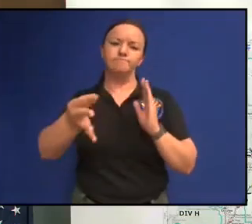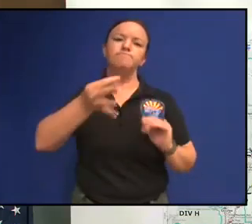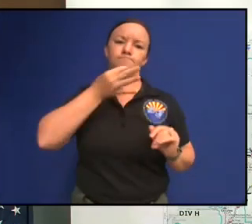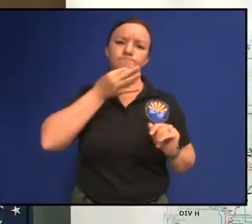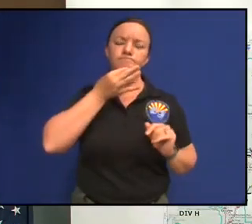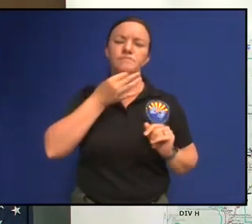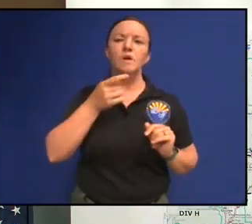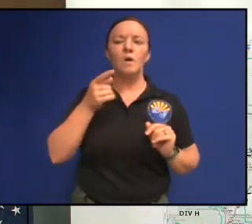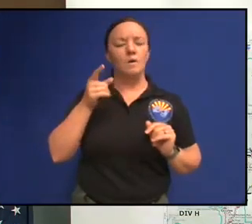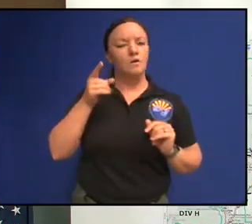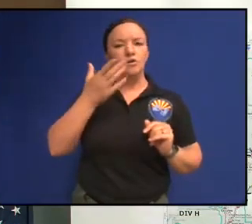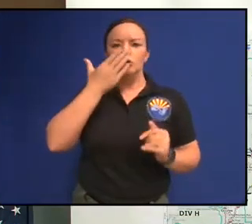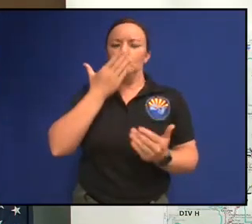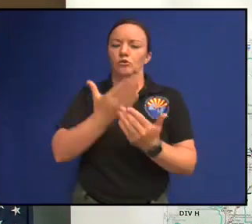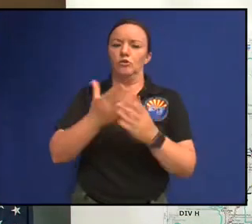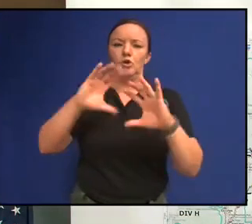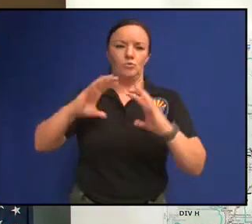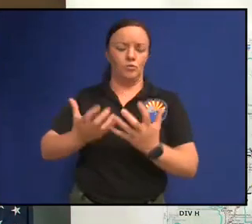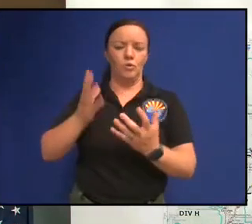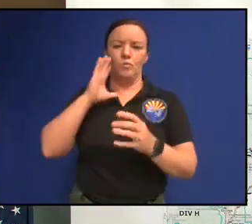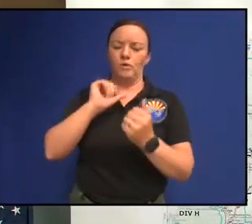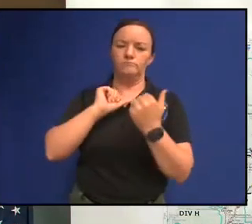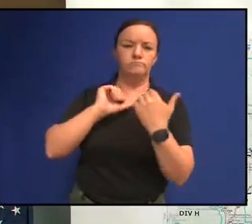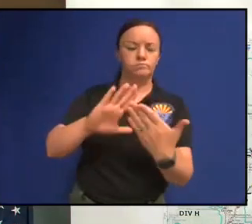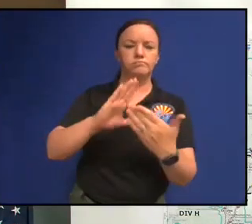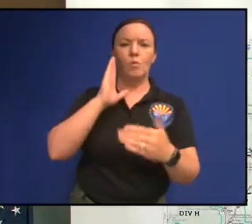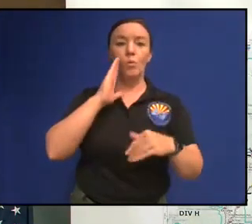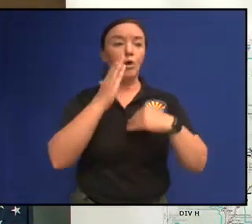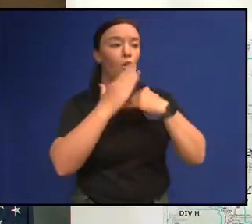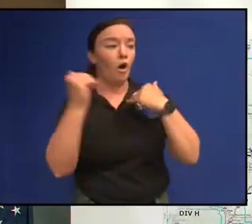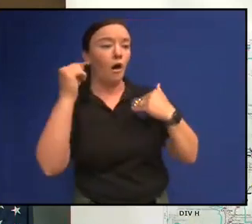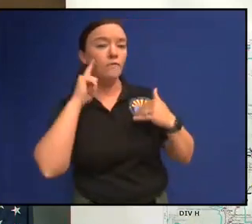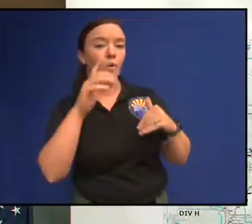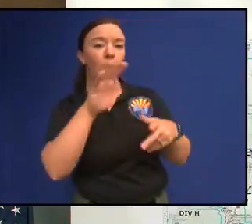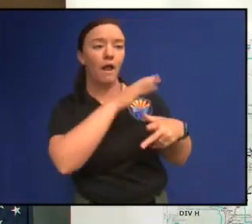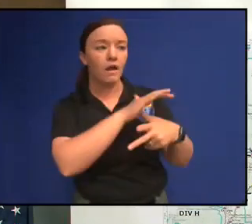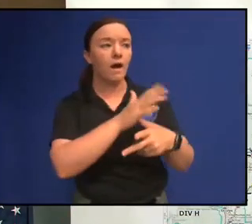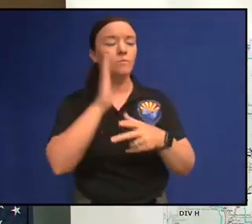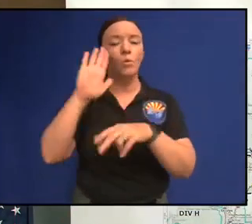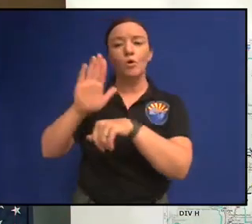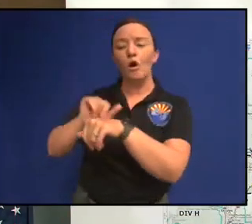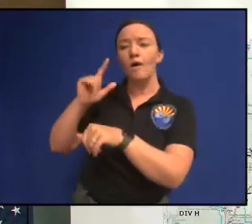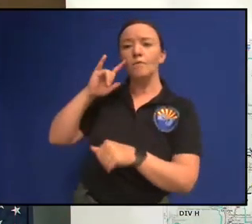CALLING IN FOR HELICOPTERS OR ANY KIND OF AVIATION FOLKS IF SOMETHING WAS TO GET GOING UP IN HERE AGAIN.